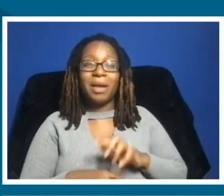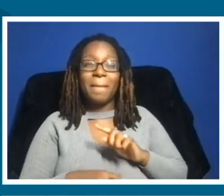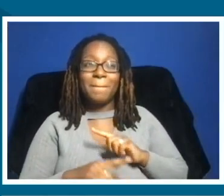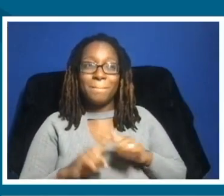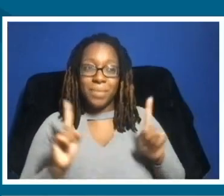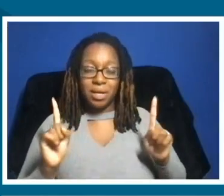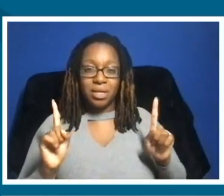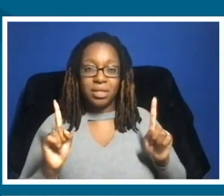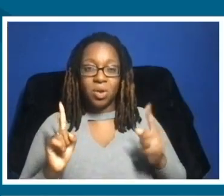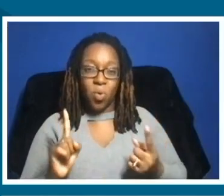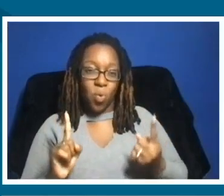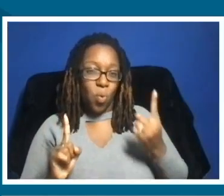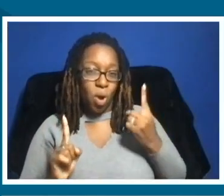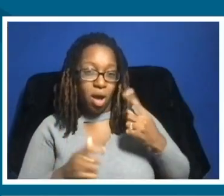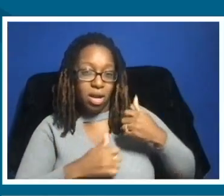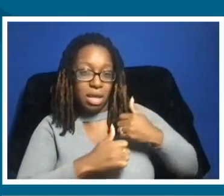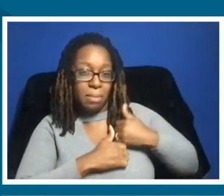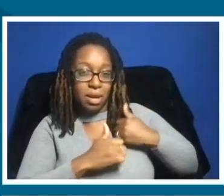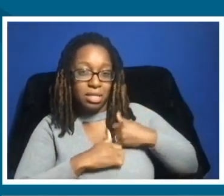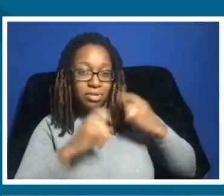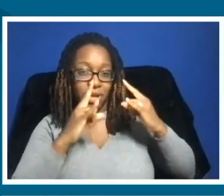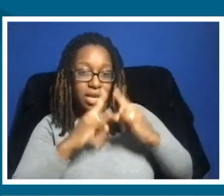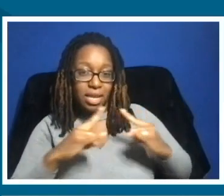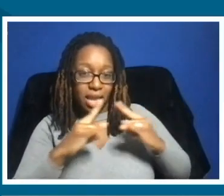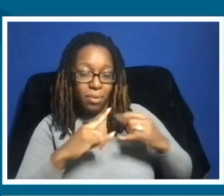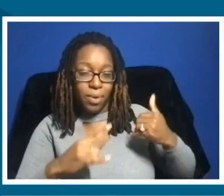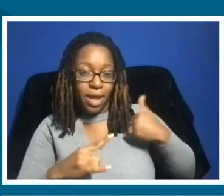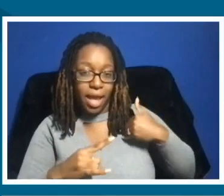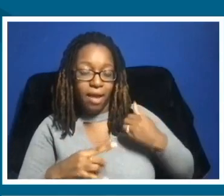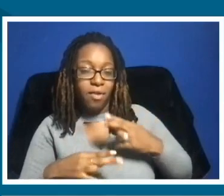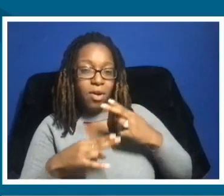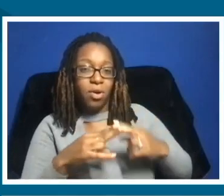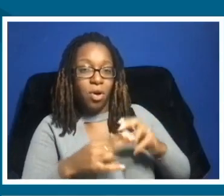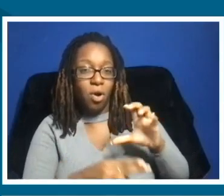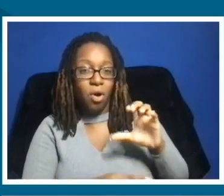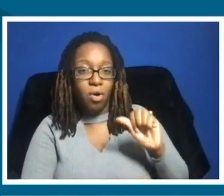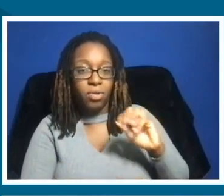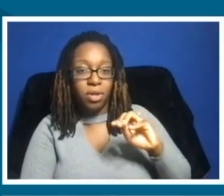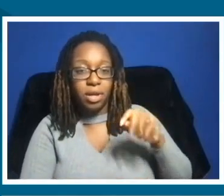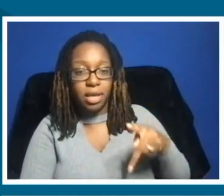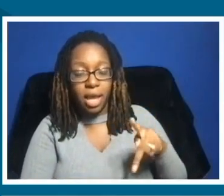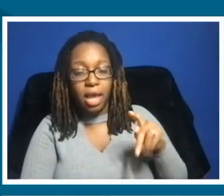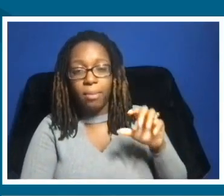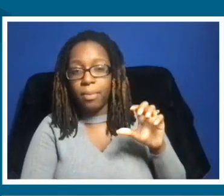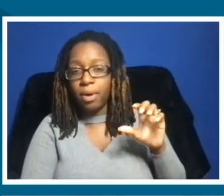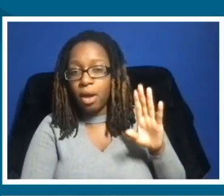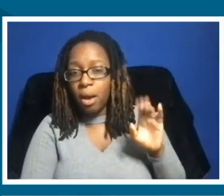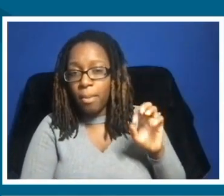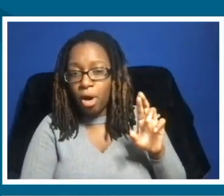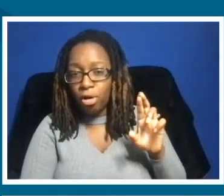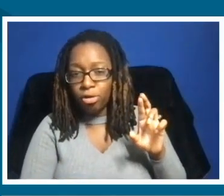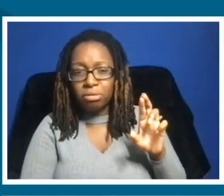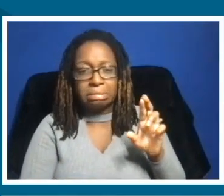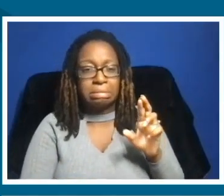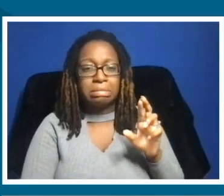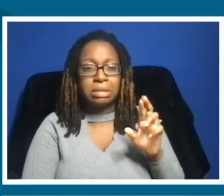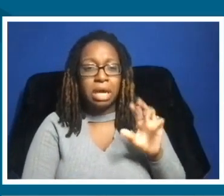military camp called camp barker um so they built this one camp well i